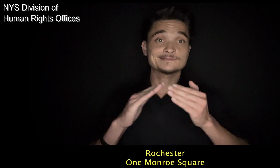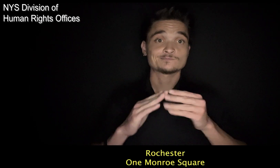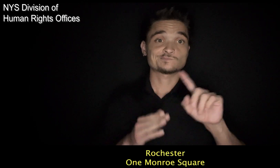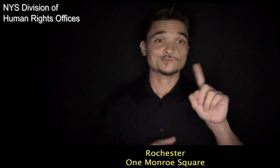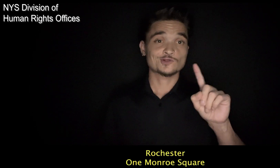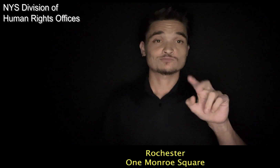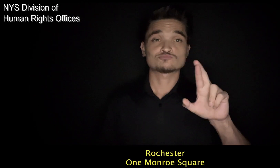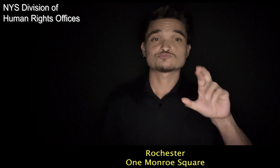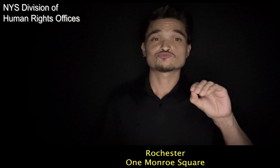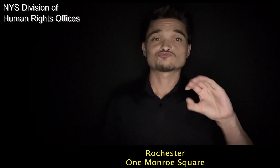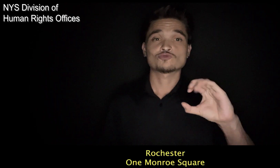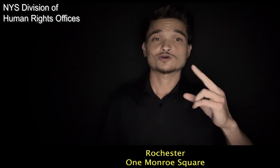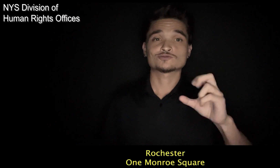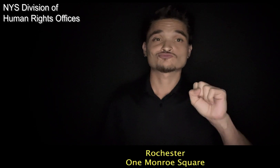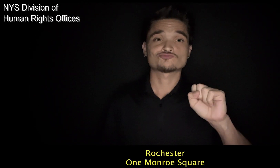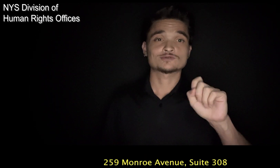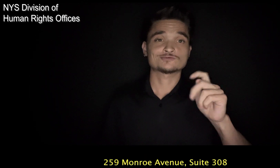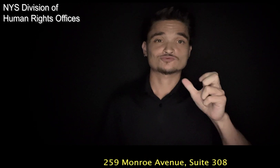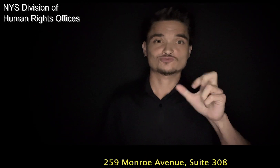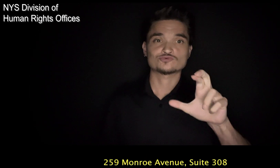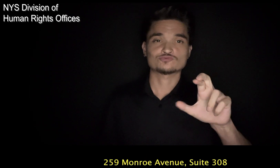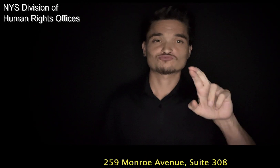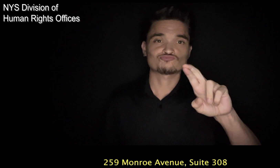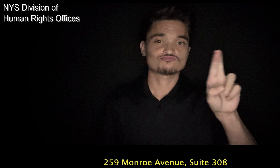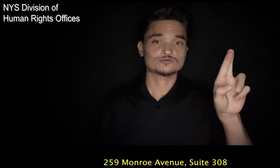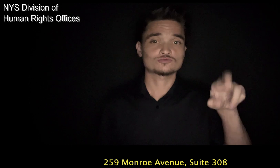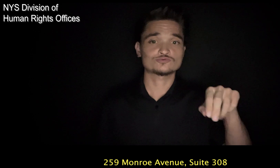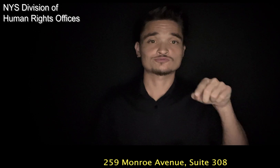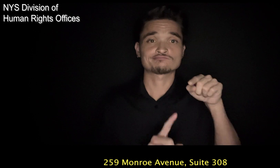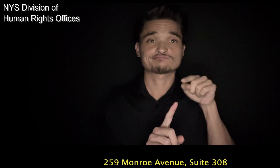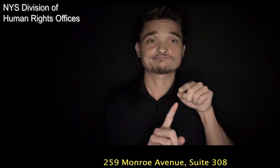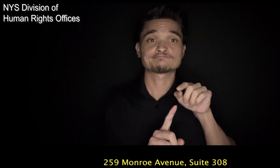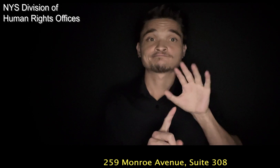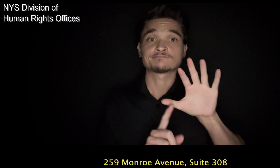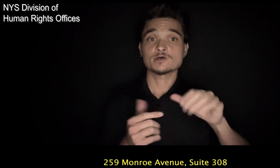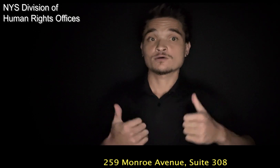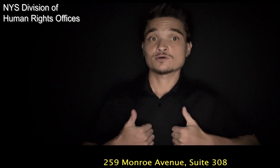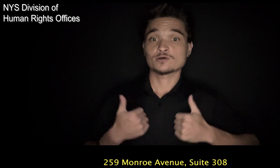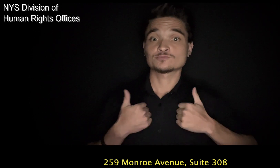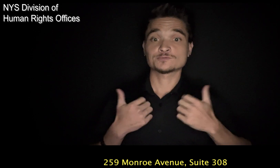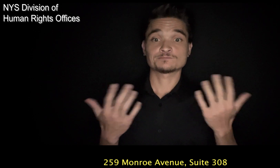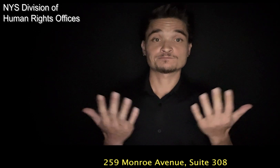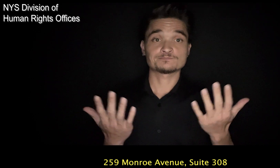Rochester One Monroe Square 259 Monroe Avenue, Suite 308